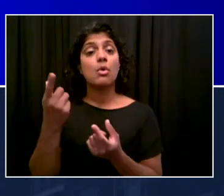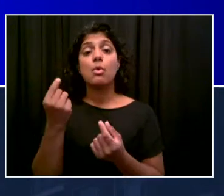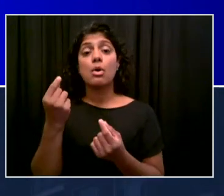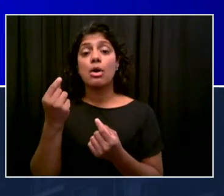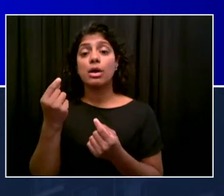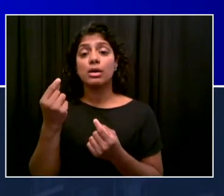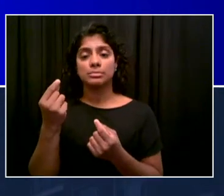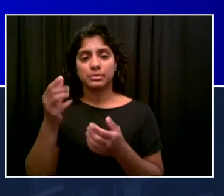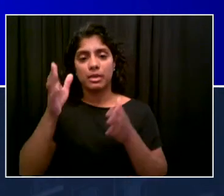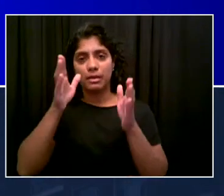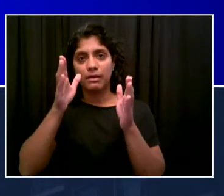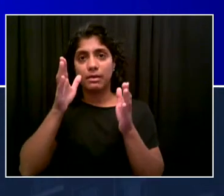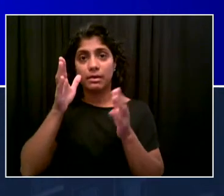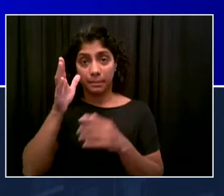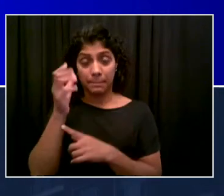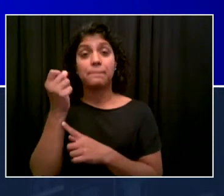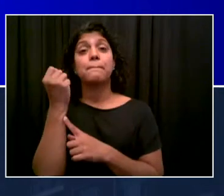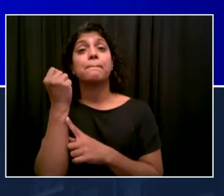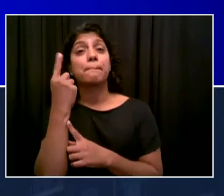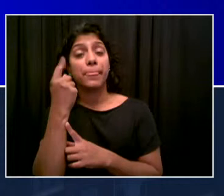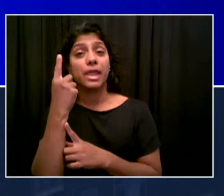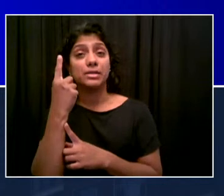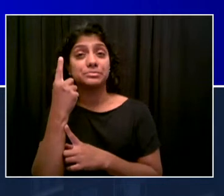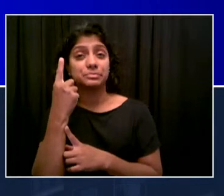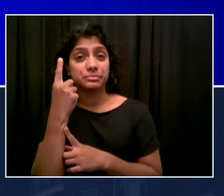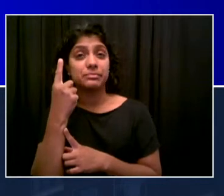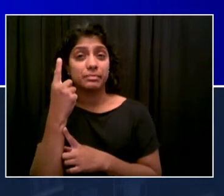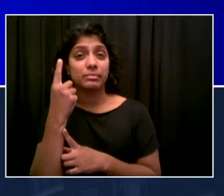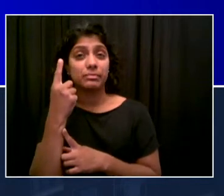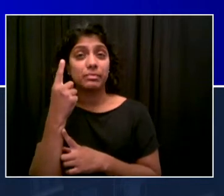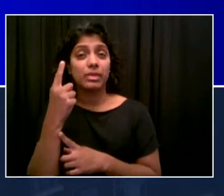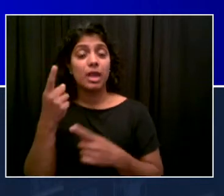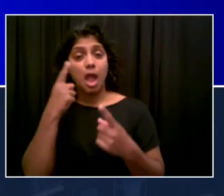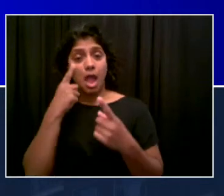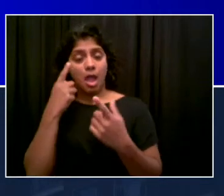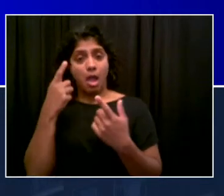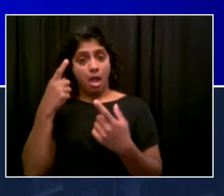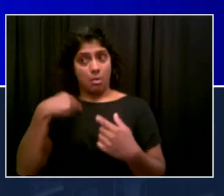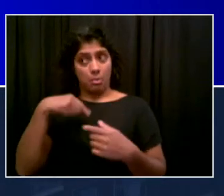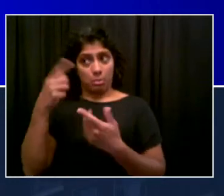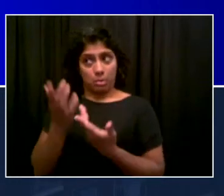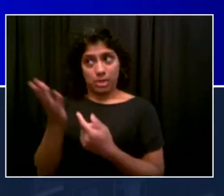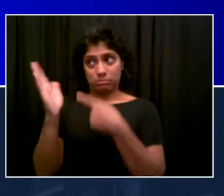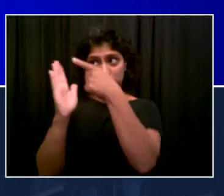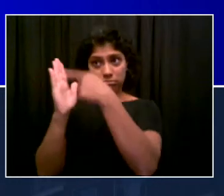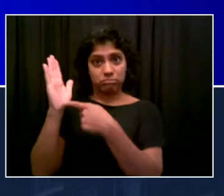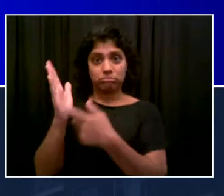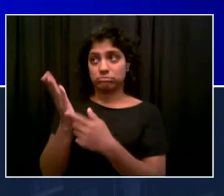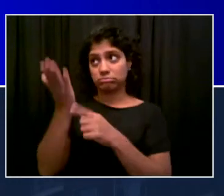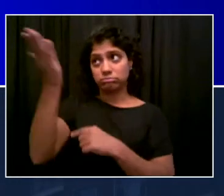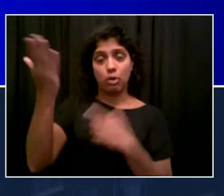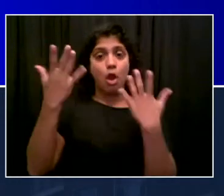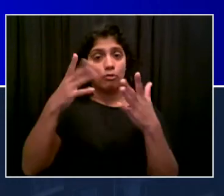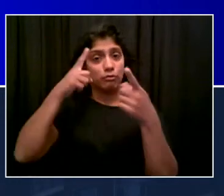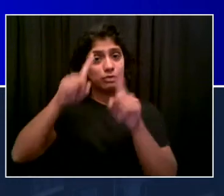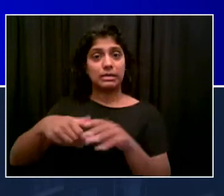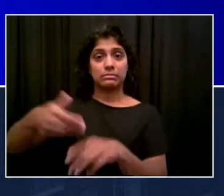CONGESTION PRICING. WE THOUGHT WE HAD IT DONE BECAUSE CITY AND